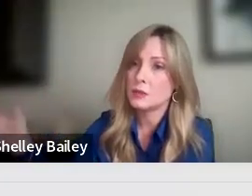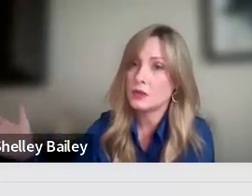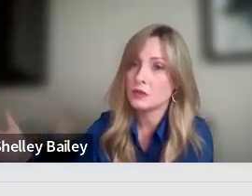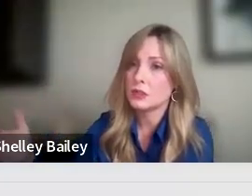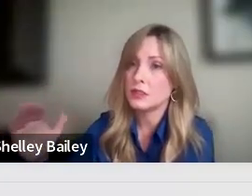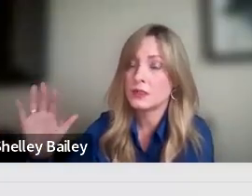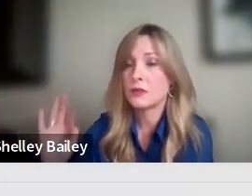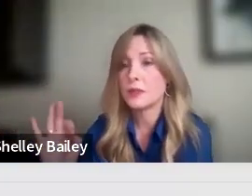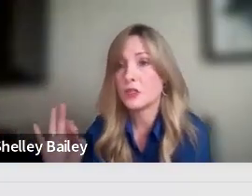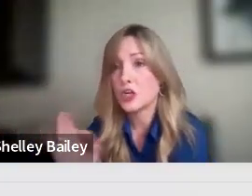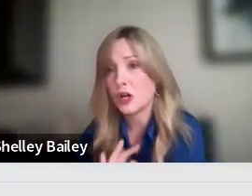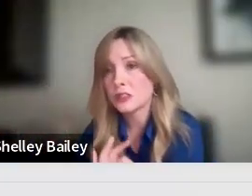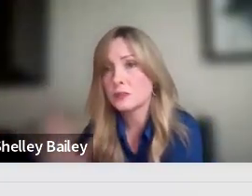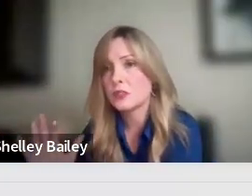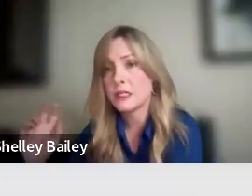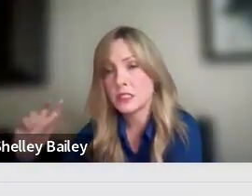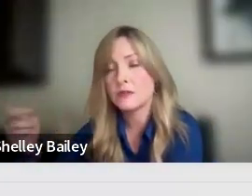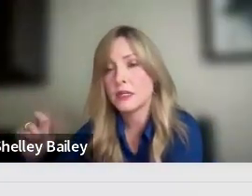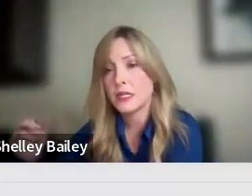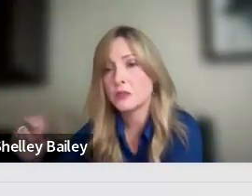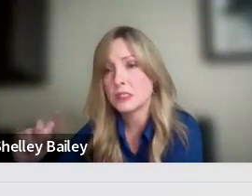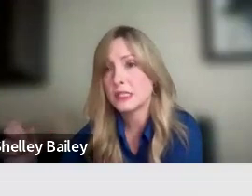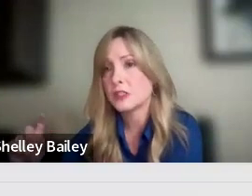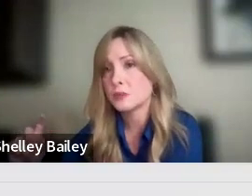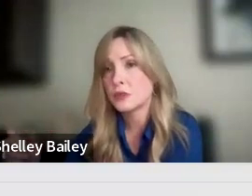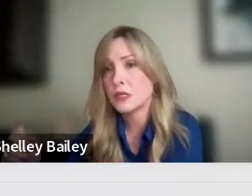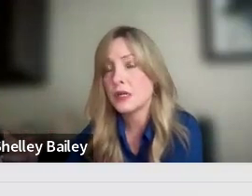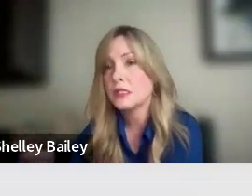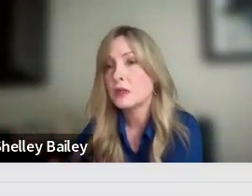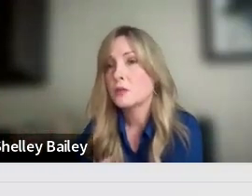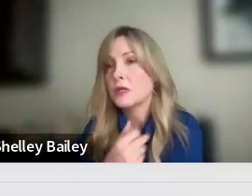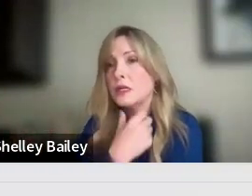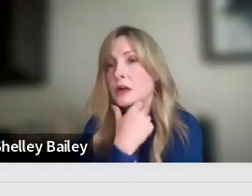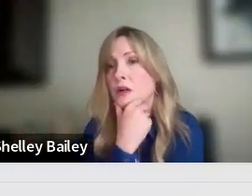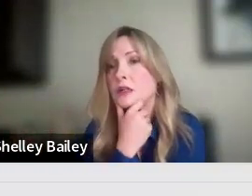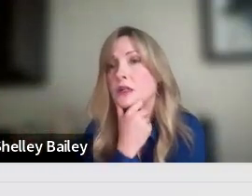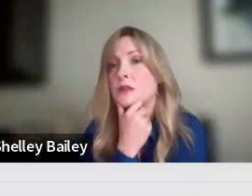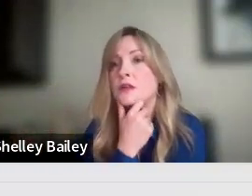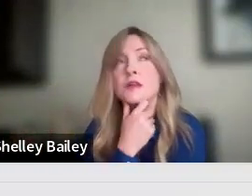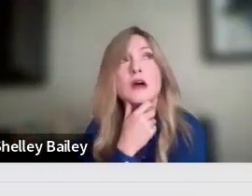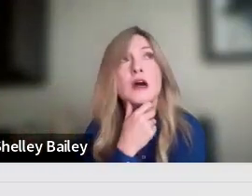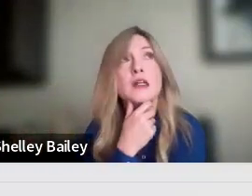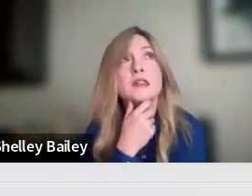therapeutic alternatives from the cost perspective like I used the dashboard a lot but on the at